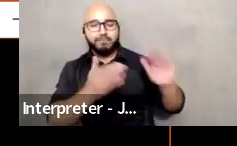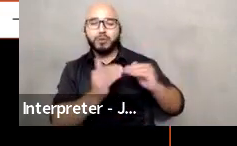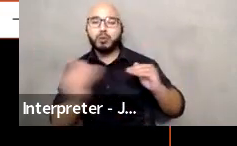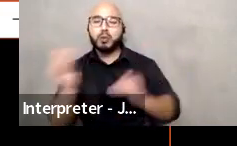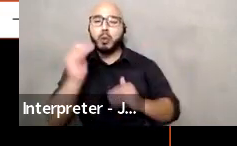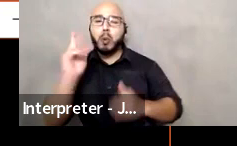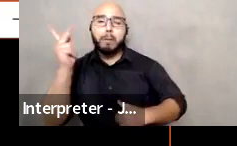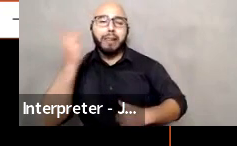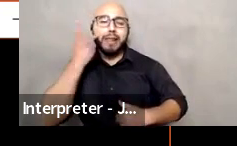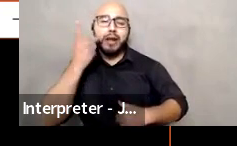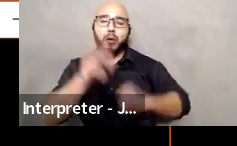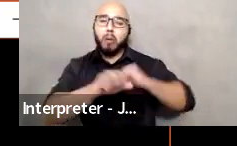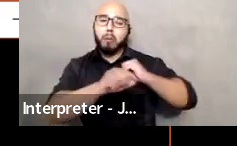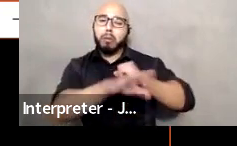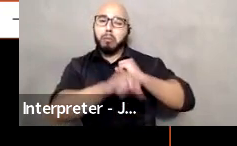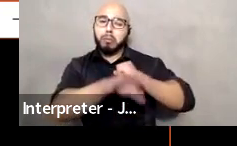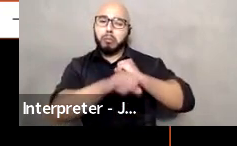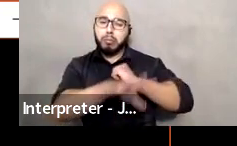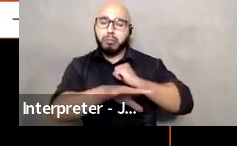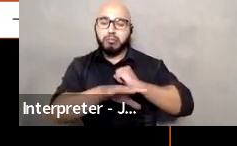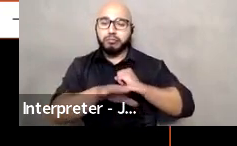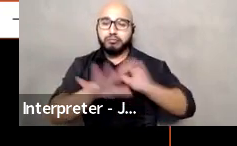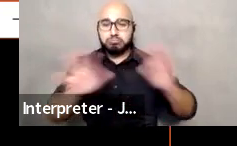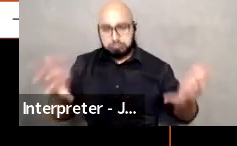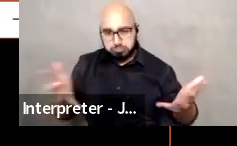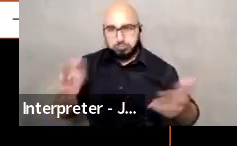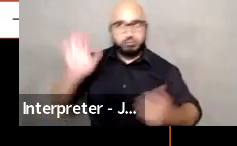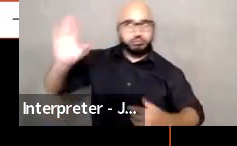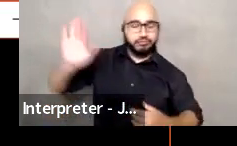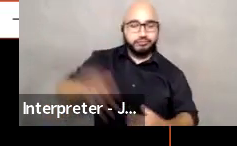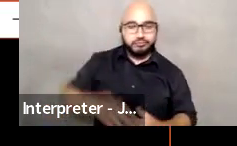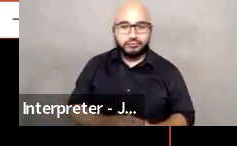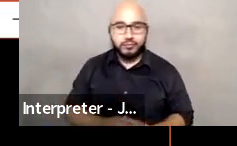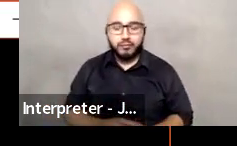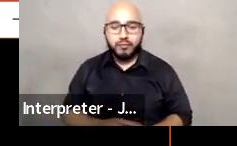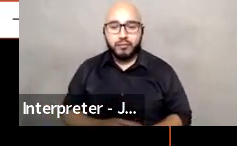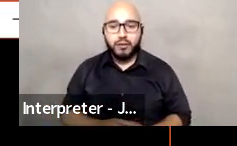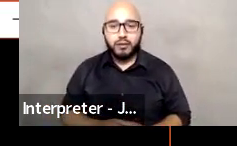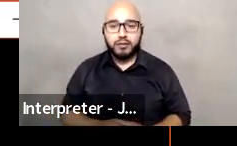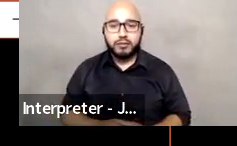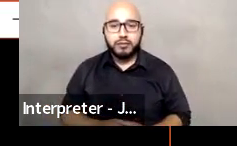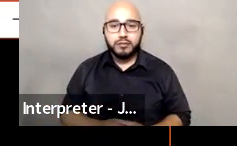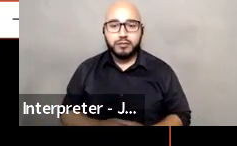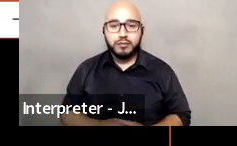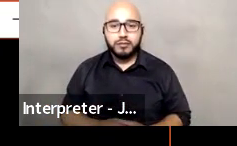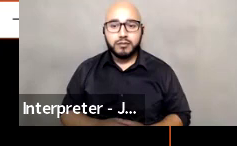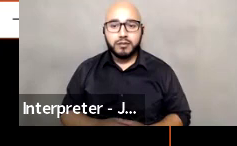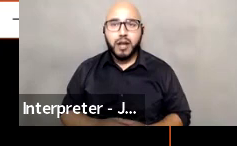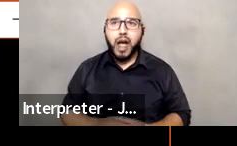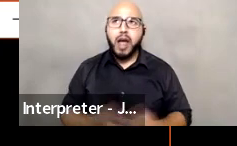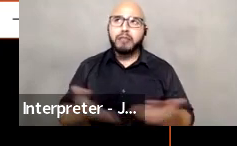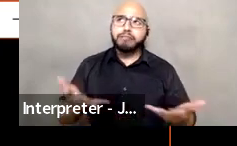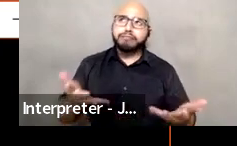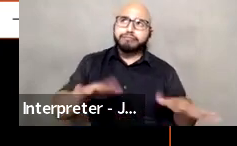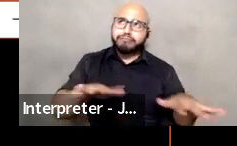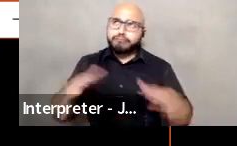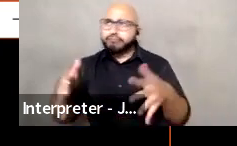Propagandistic, I guess. And in a way, it is a political.